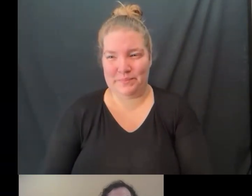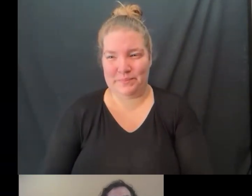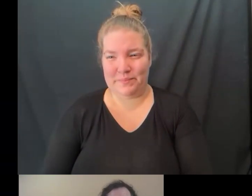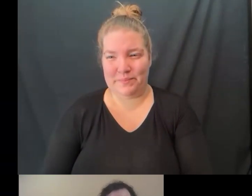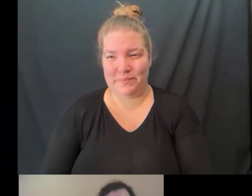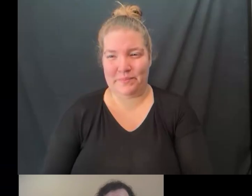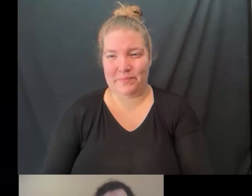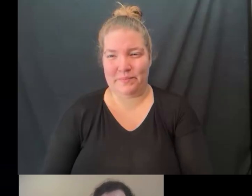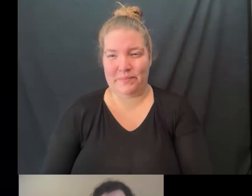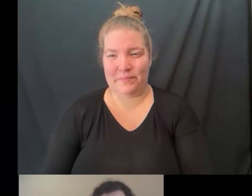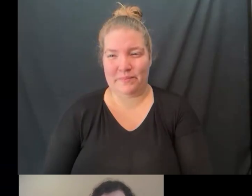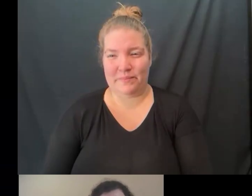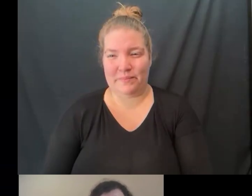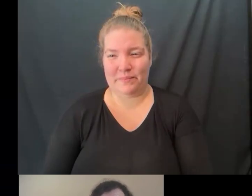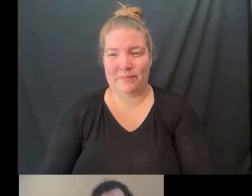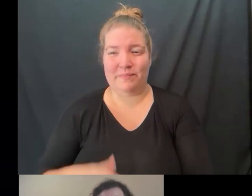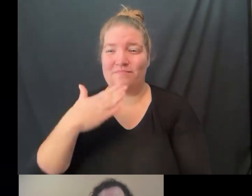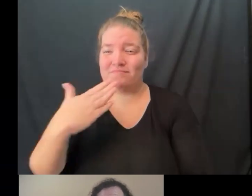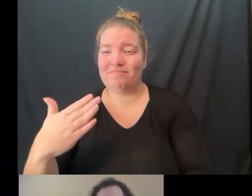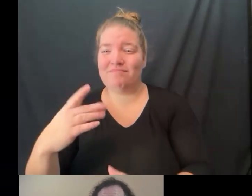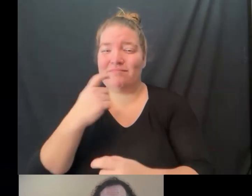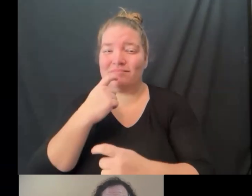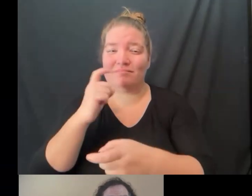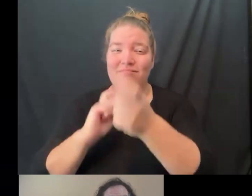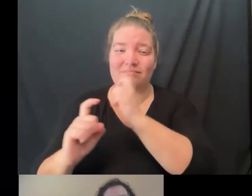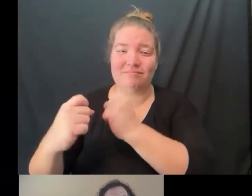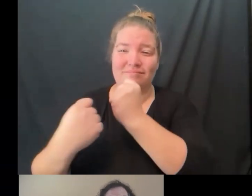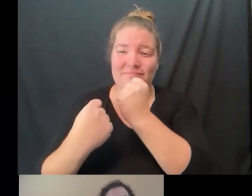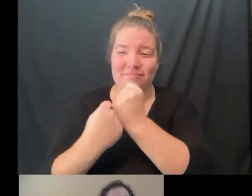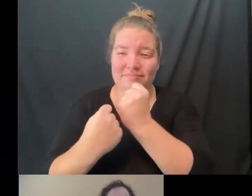Thank you so much, so much for doing that. And I also want to thank our--